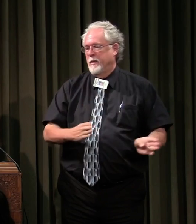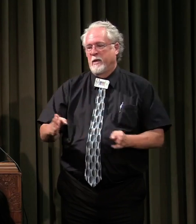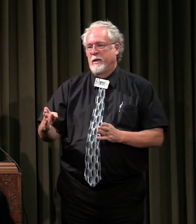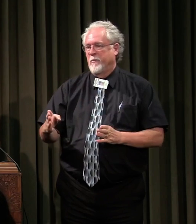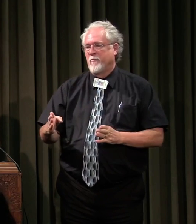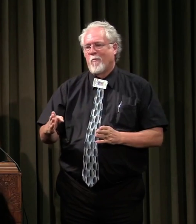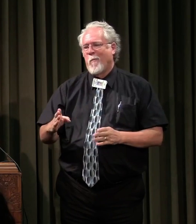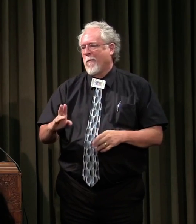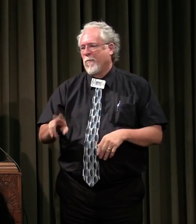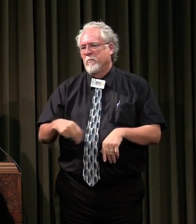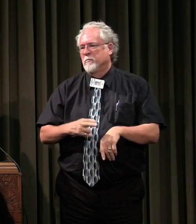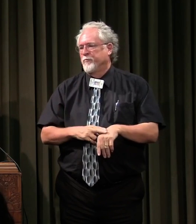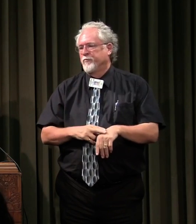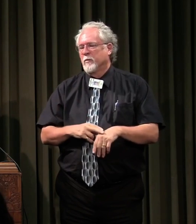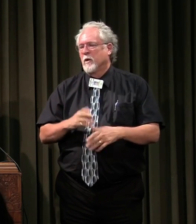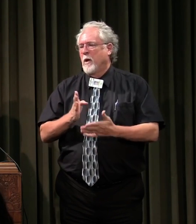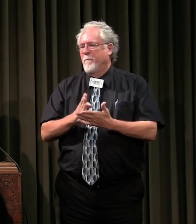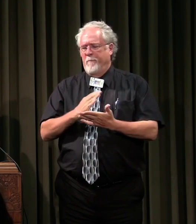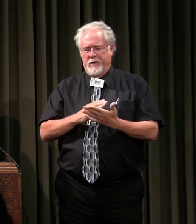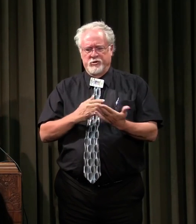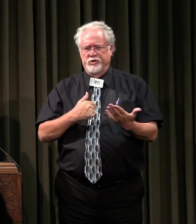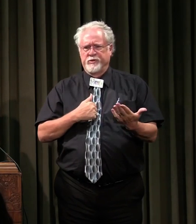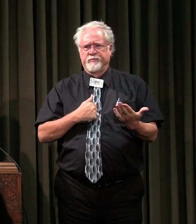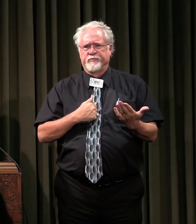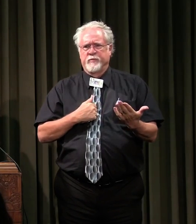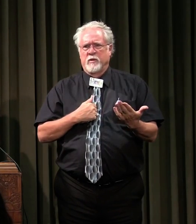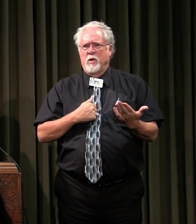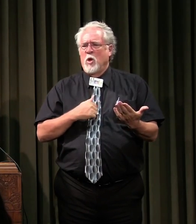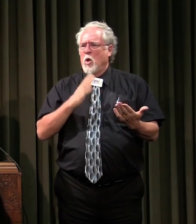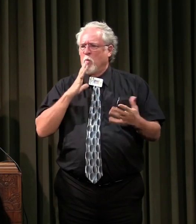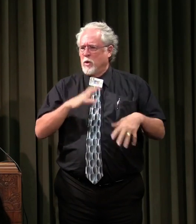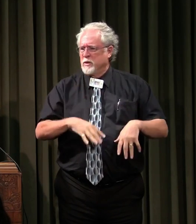course the budget I believe will be taken up by the House Appropriations